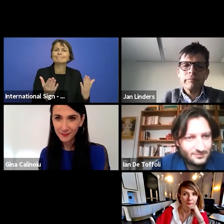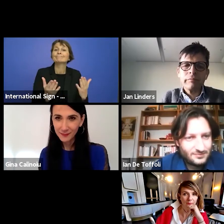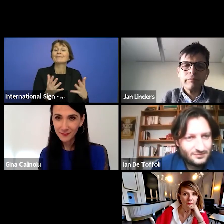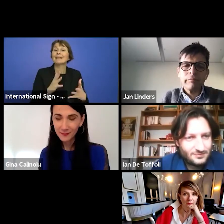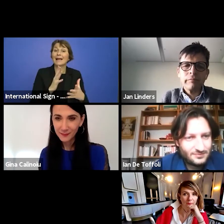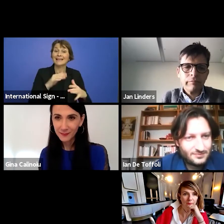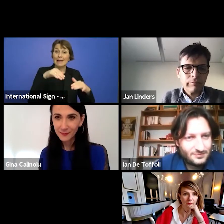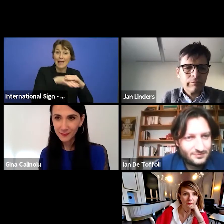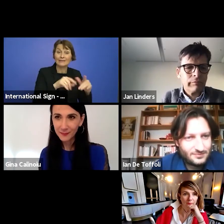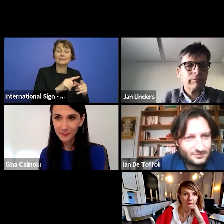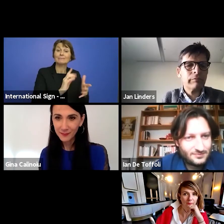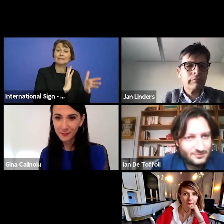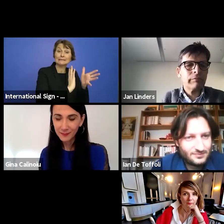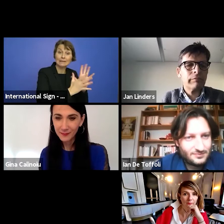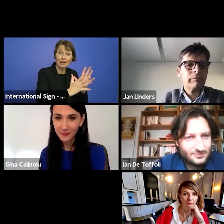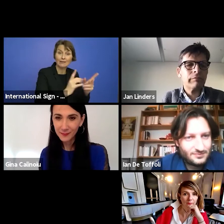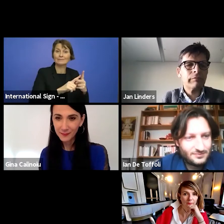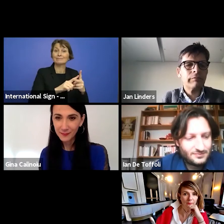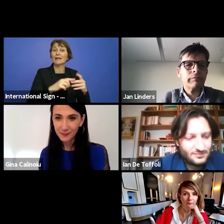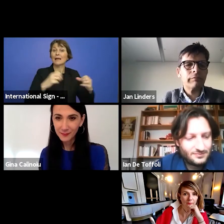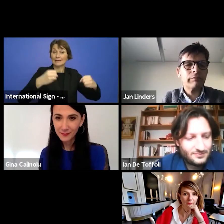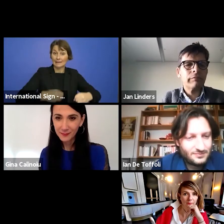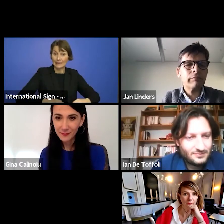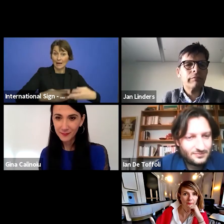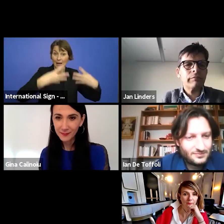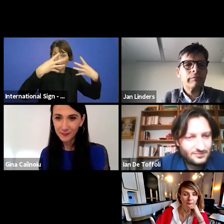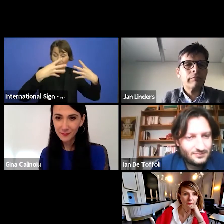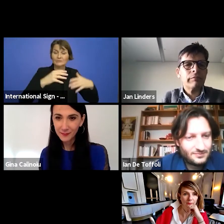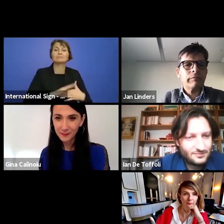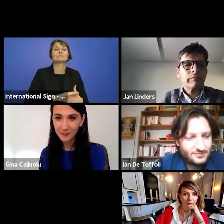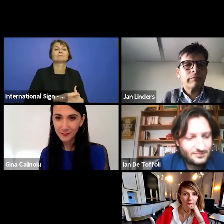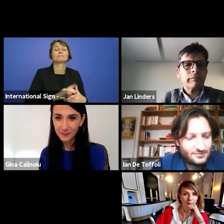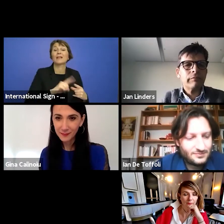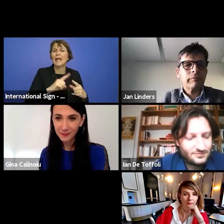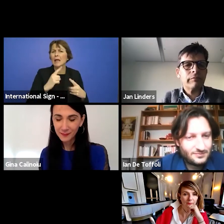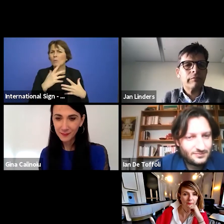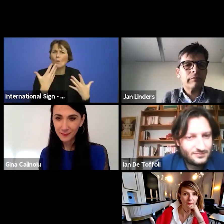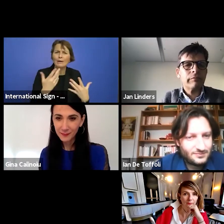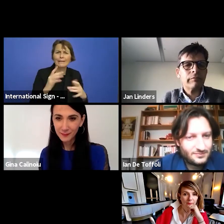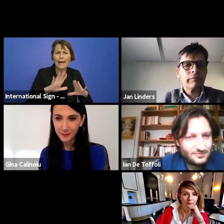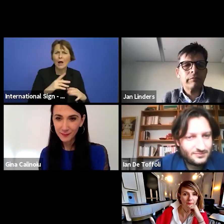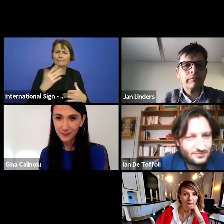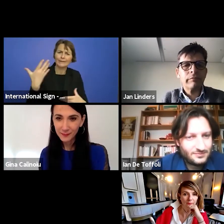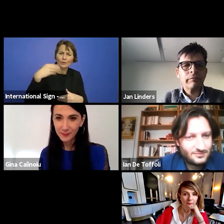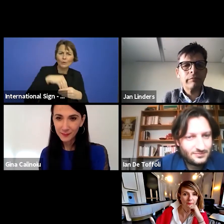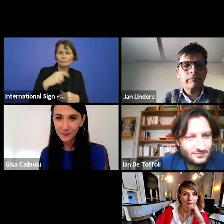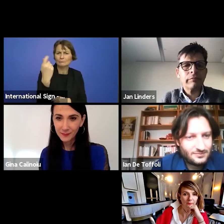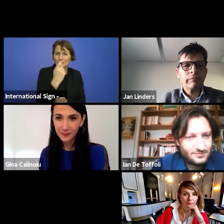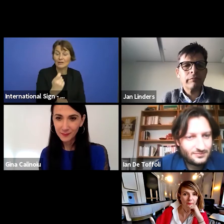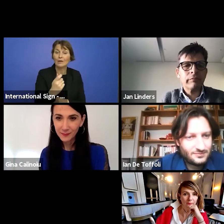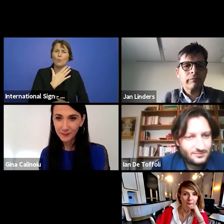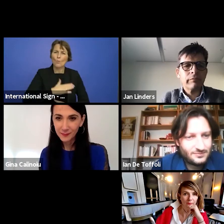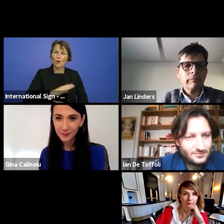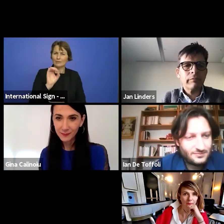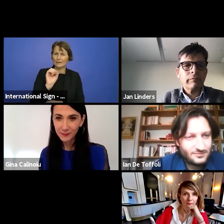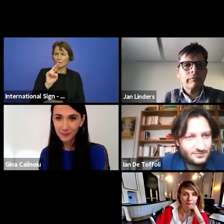captioned performances, exploring and designing an EU programme to foster internationalization